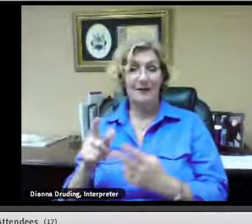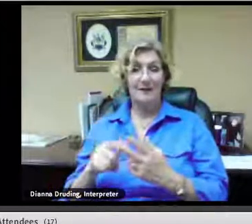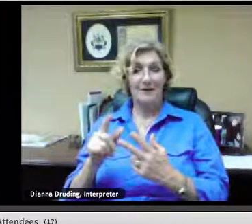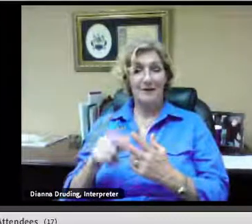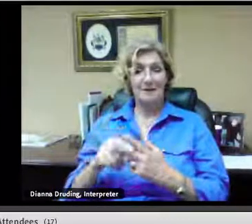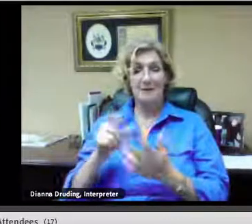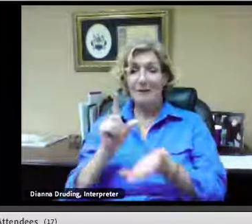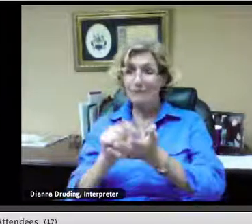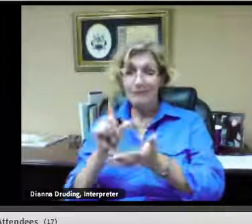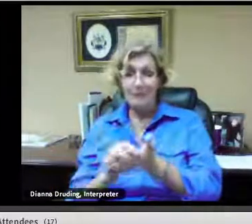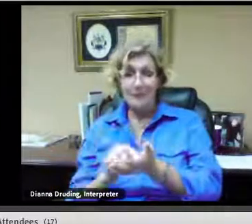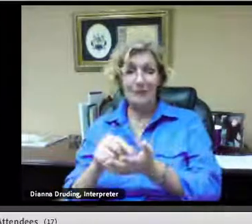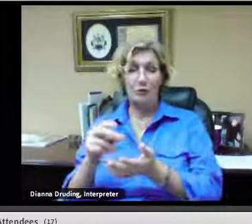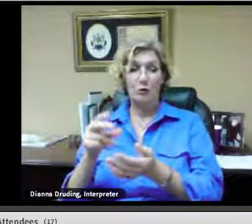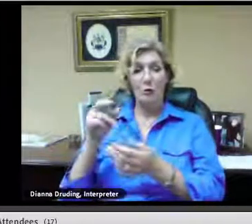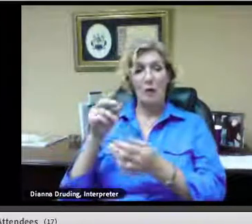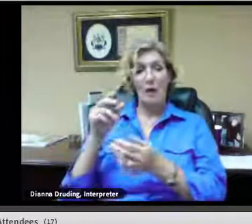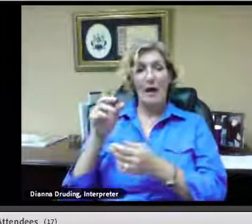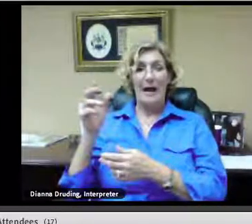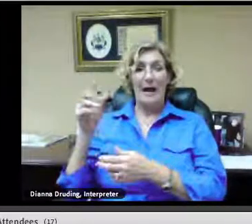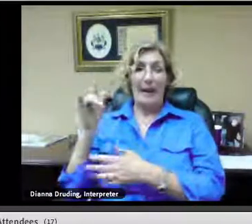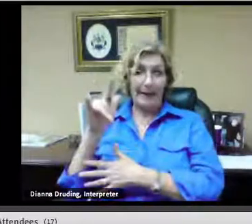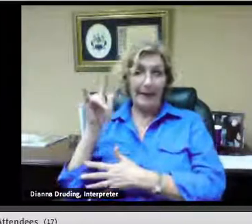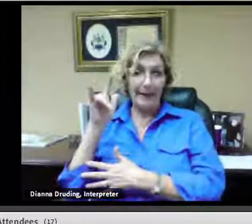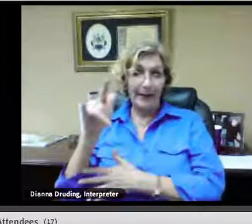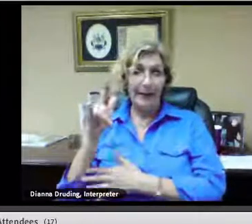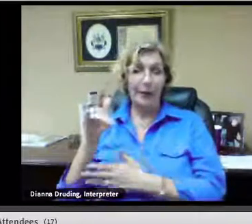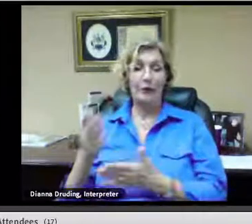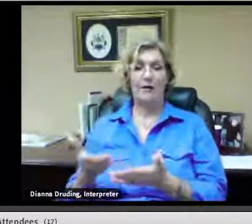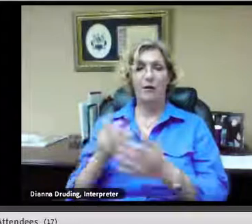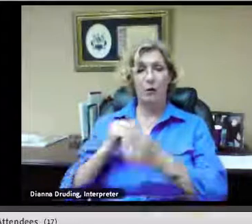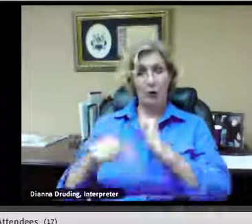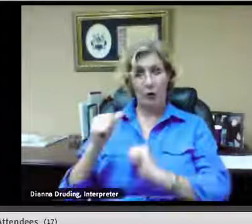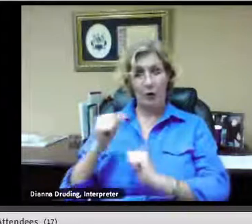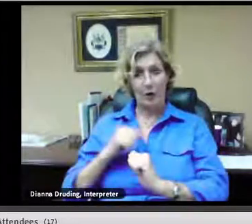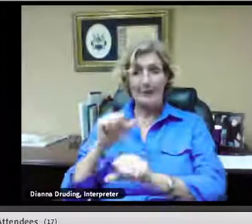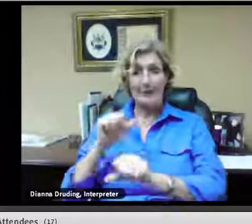Employment Opportunities for Disabled Americans Act. Again, you know, we've got